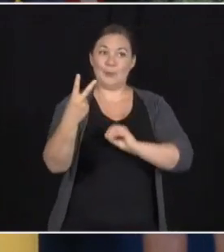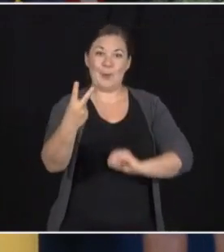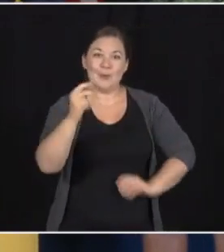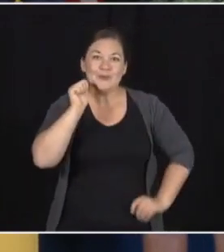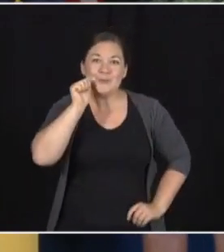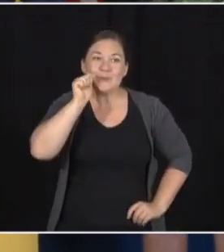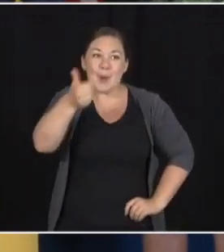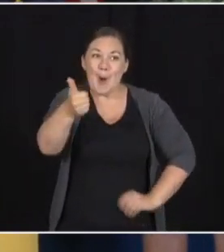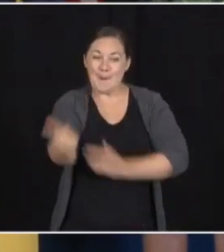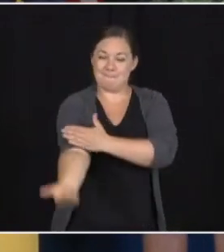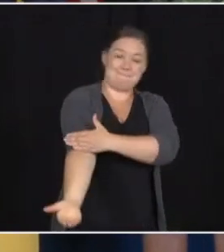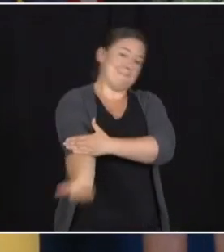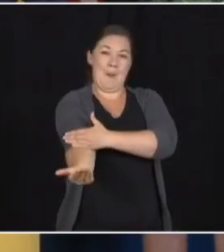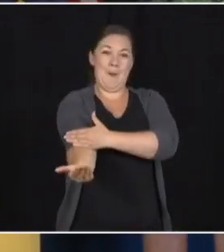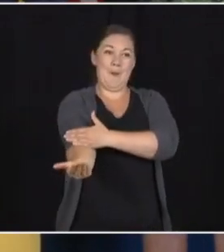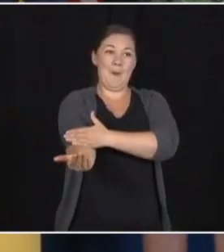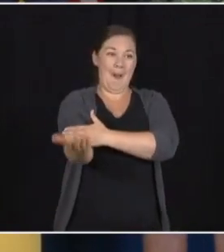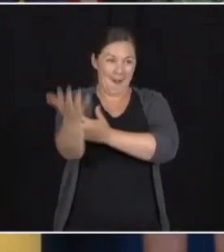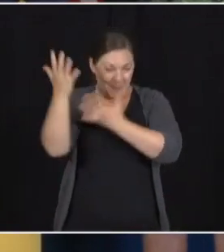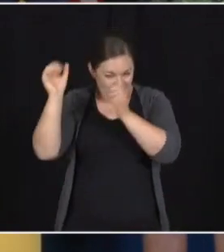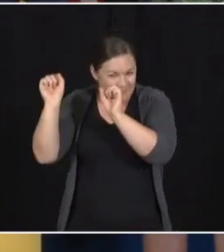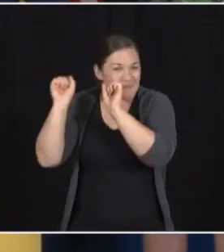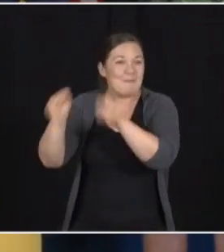these